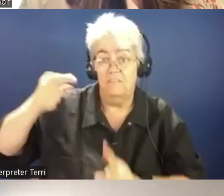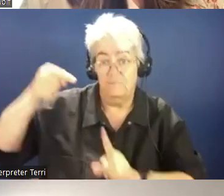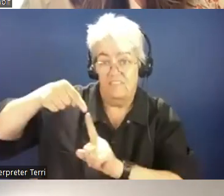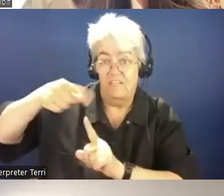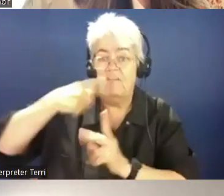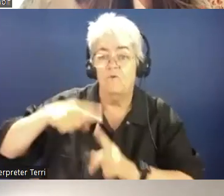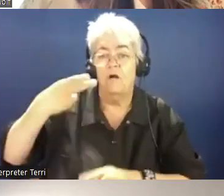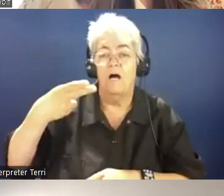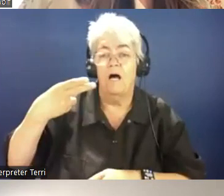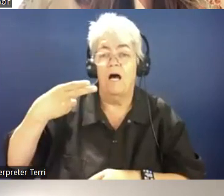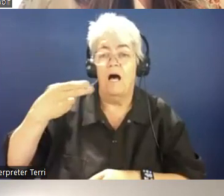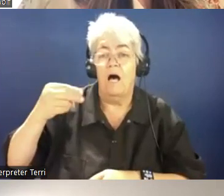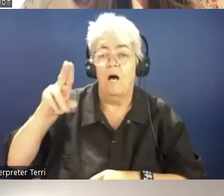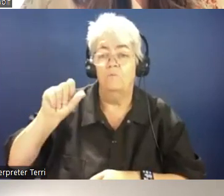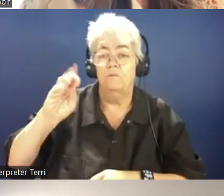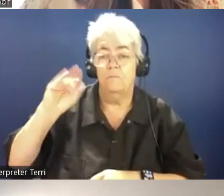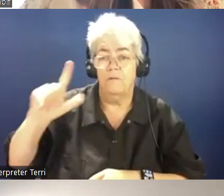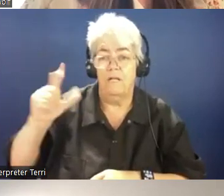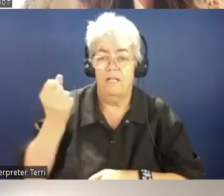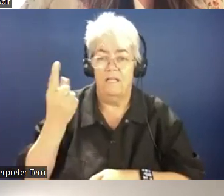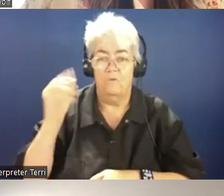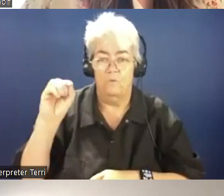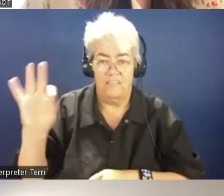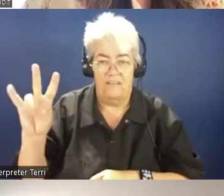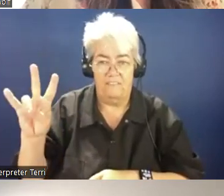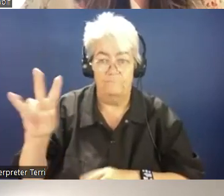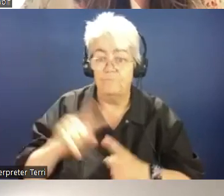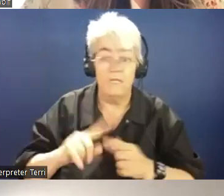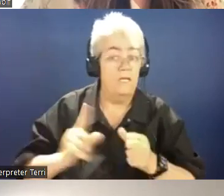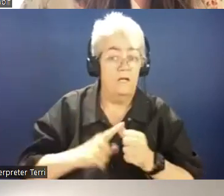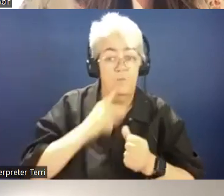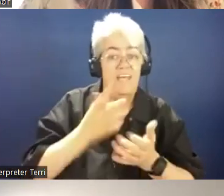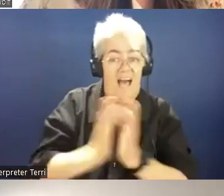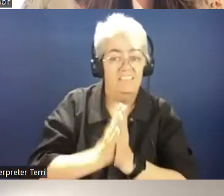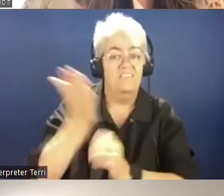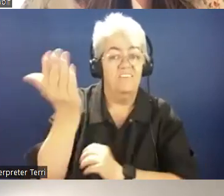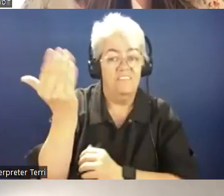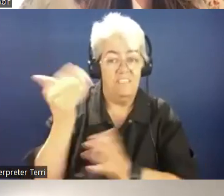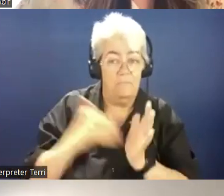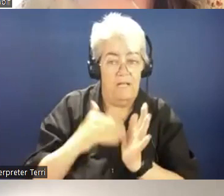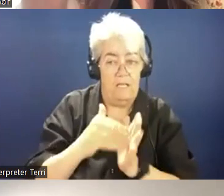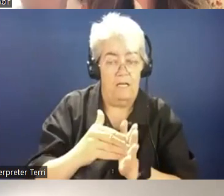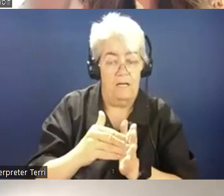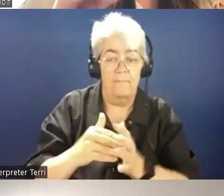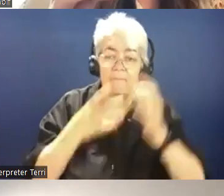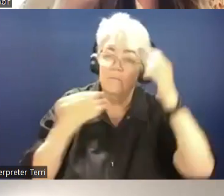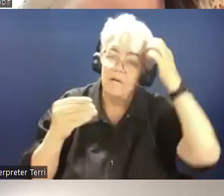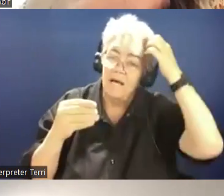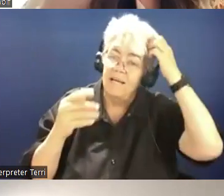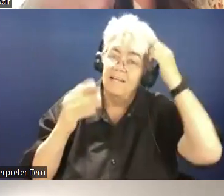Bill 1107. Initially the bill was for $15 million, but based on some other places we were able to